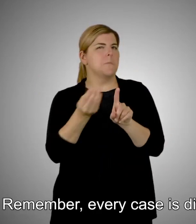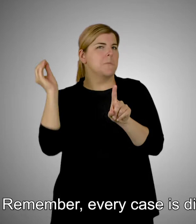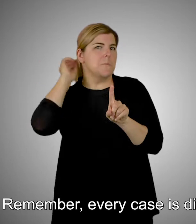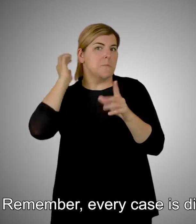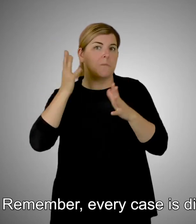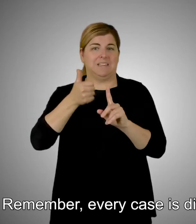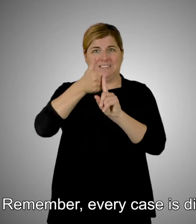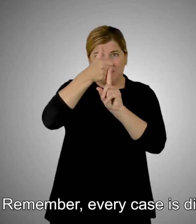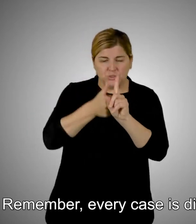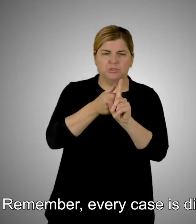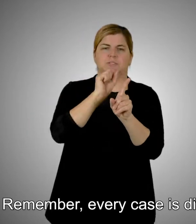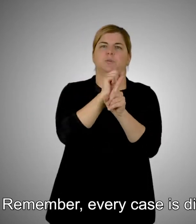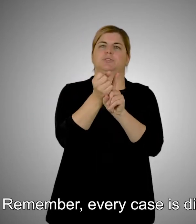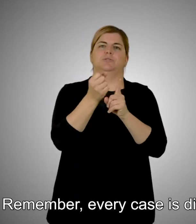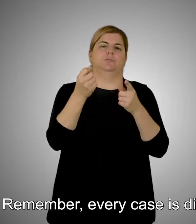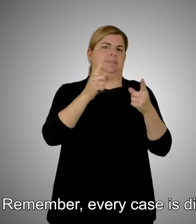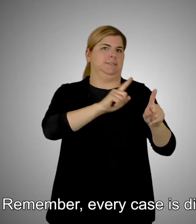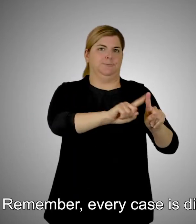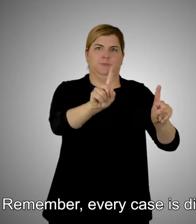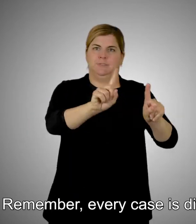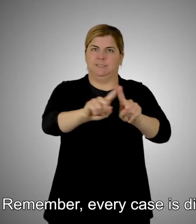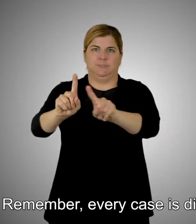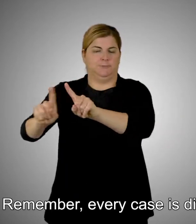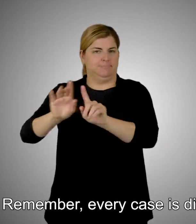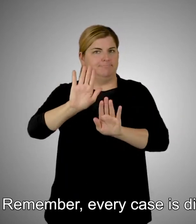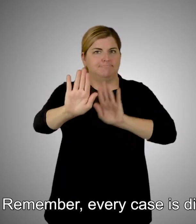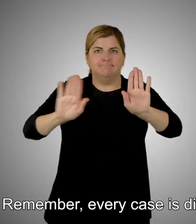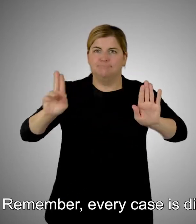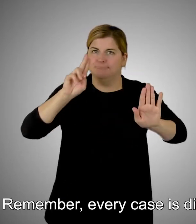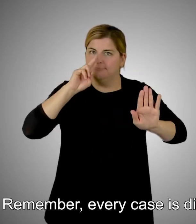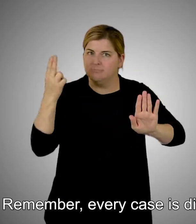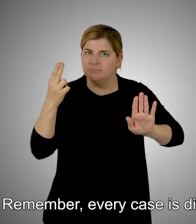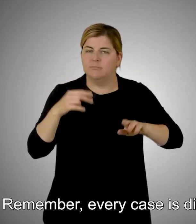Remember, every case is different,